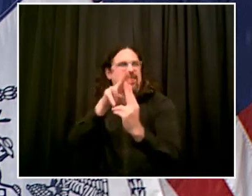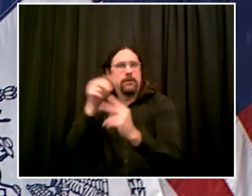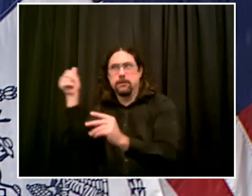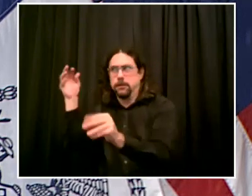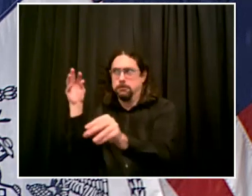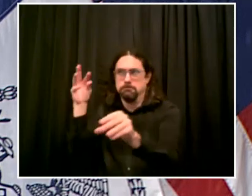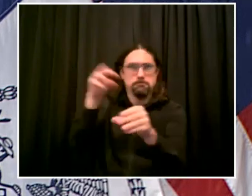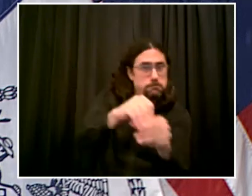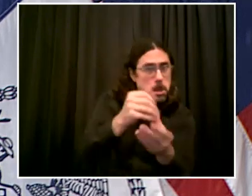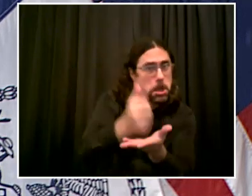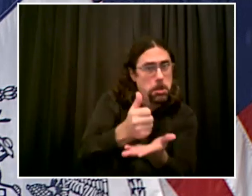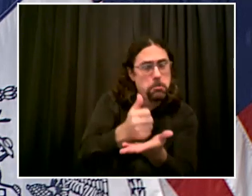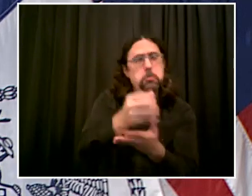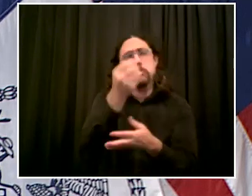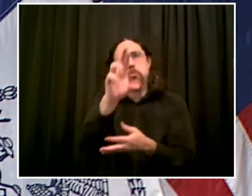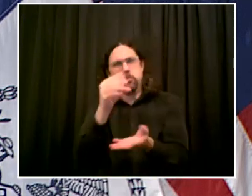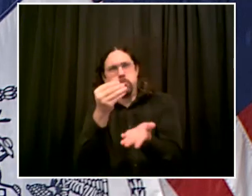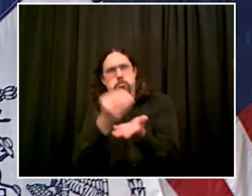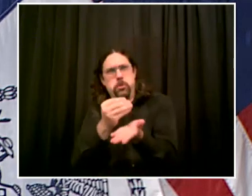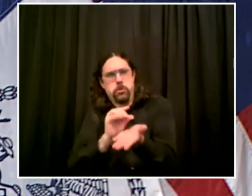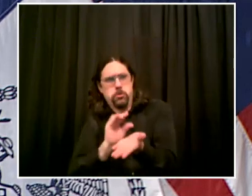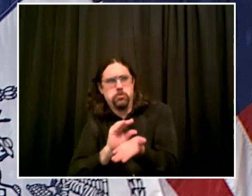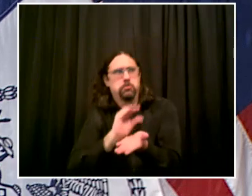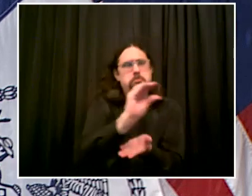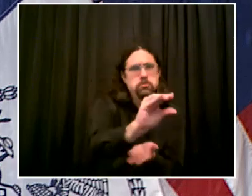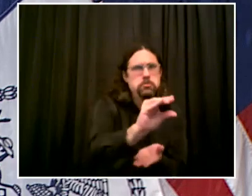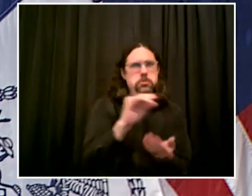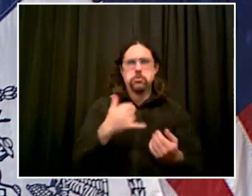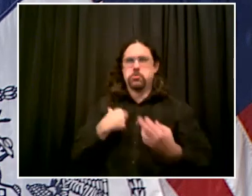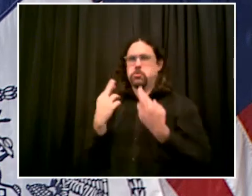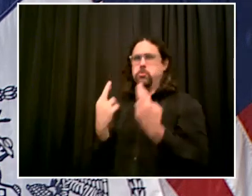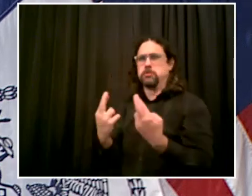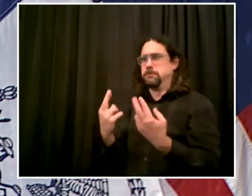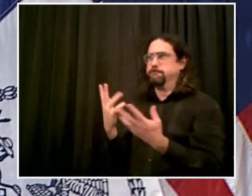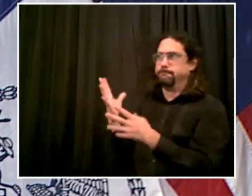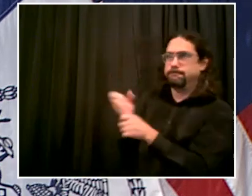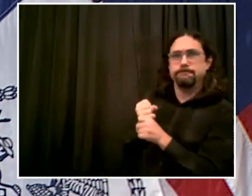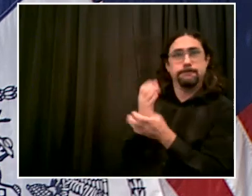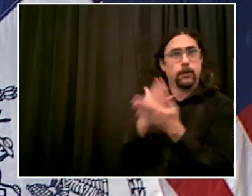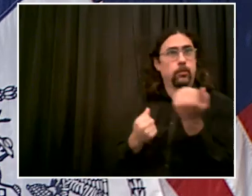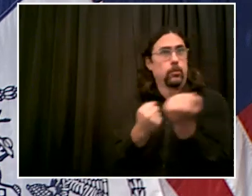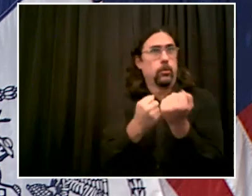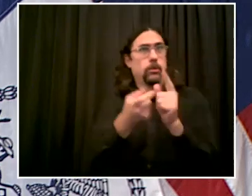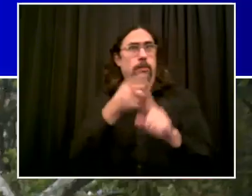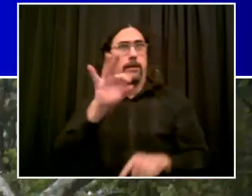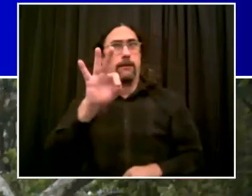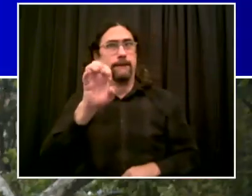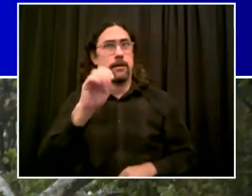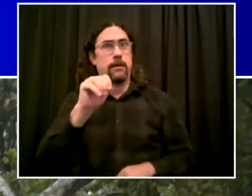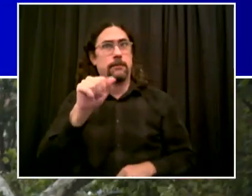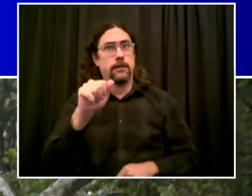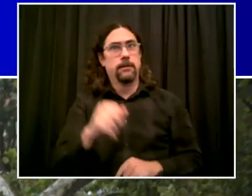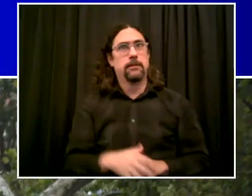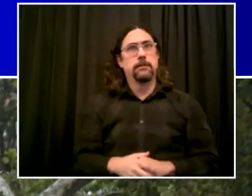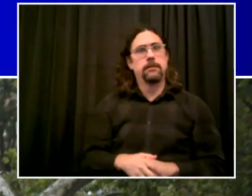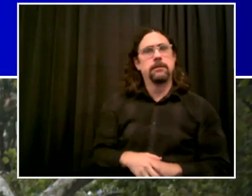TODAY WE WILL HAVE OVER 1000 CITY, TASTE, NATIONAL GUARD AND PRIVTEA CONTRACTORS